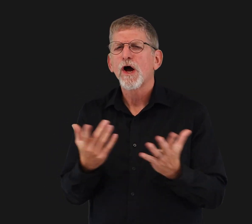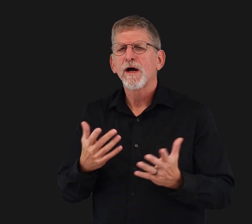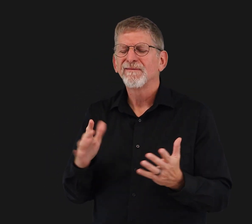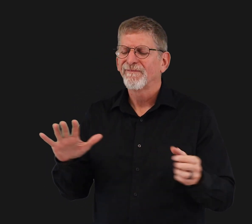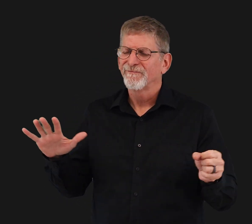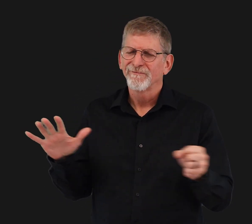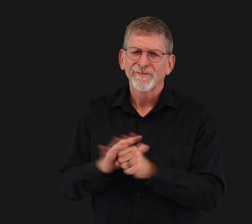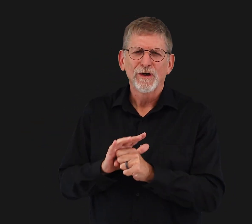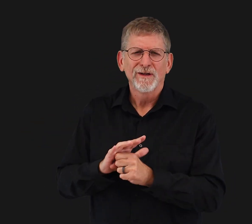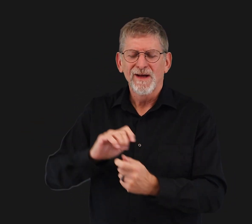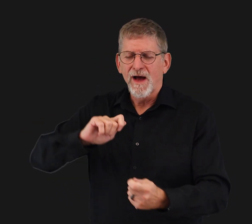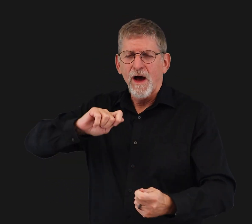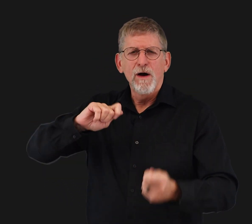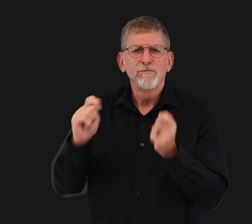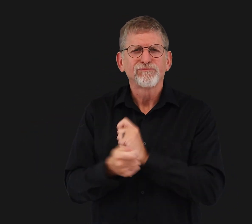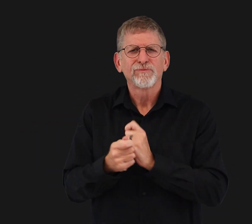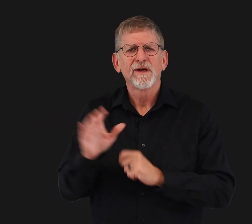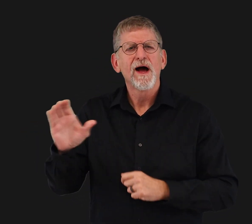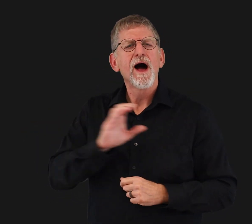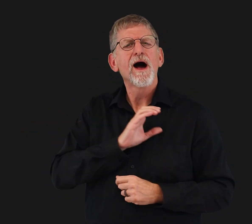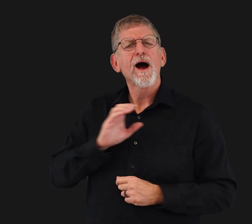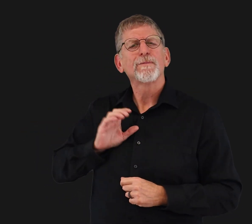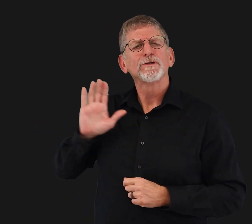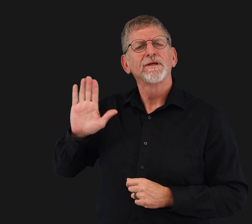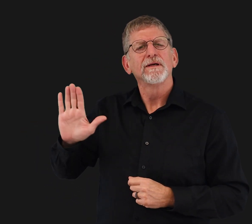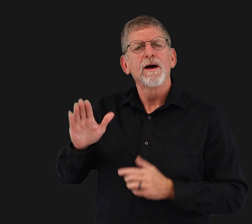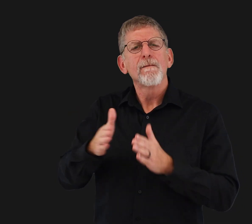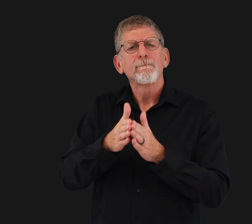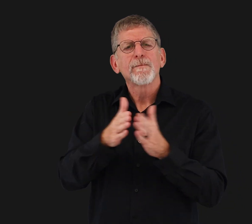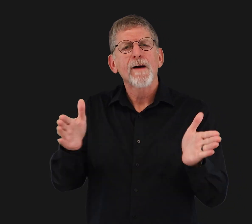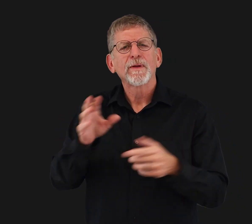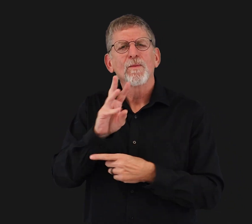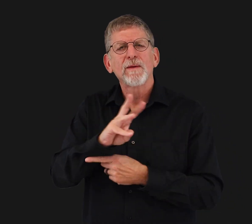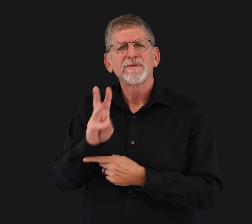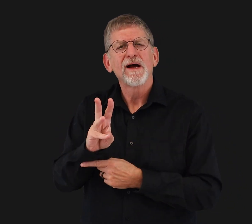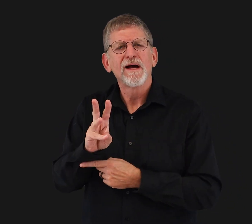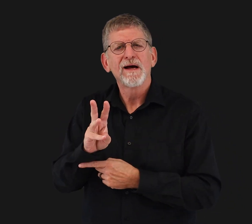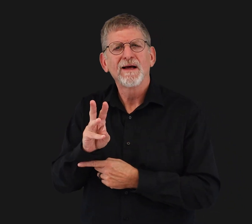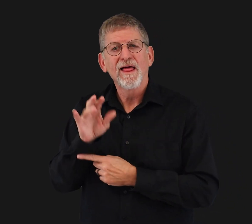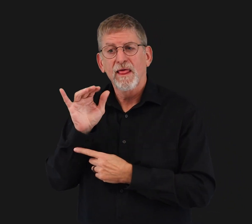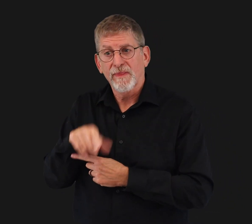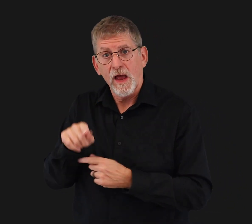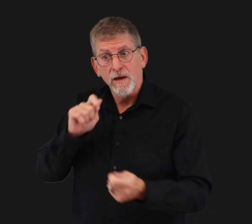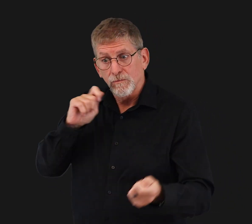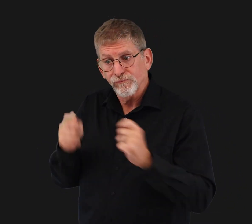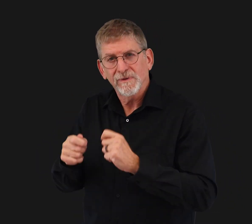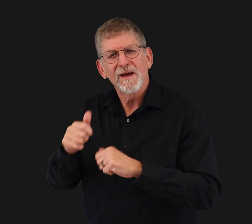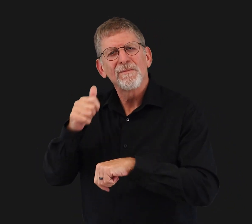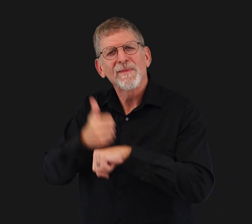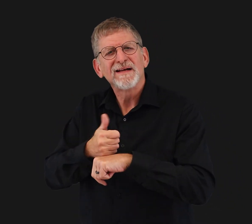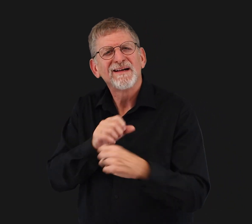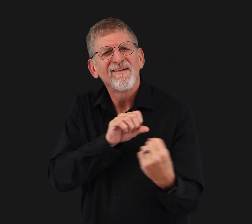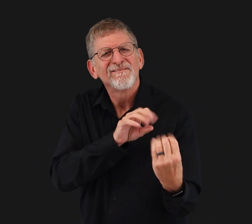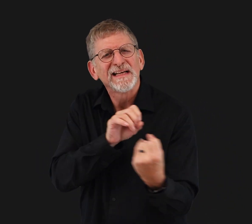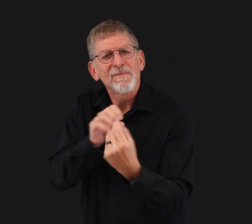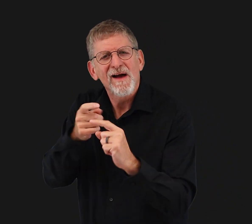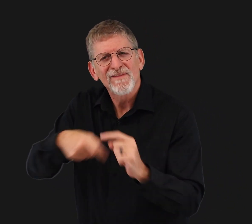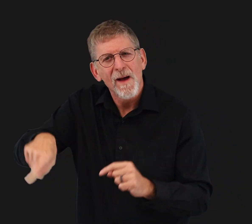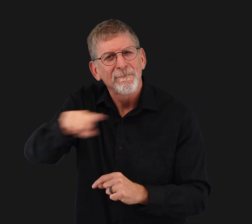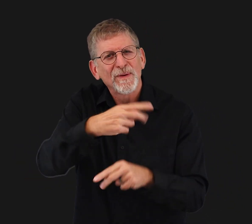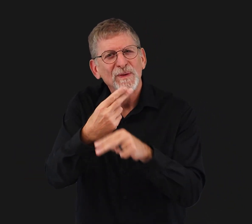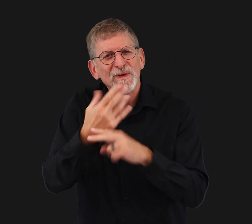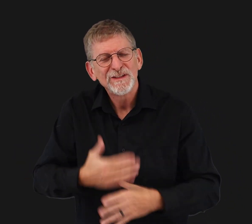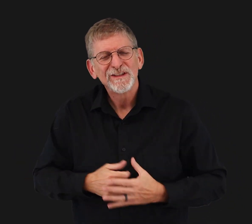with a comprehensive revamp of the Commission’s public website, informed by user feedback.